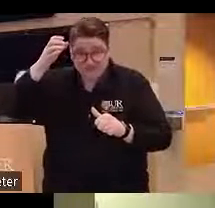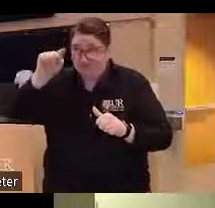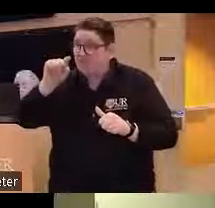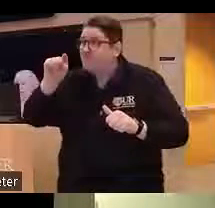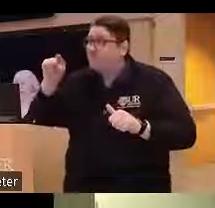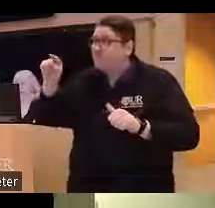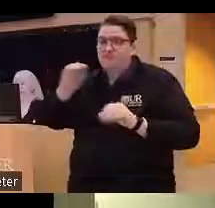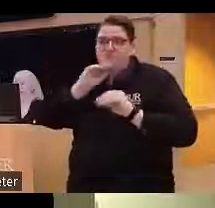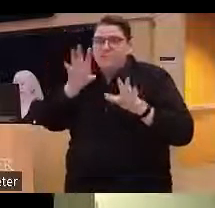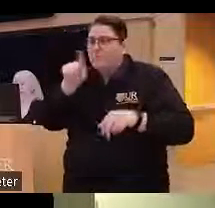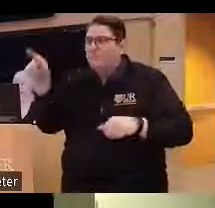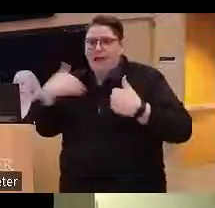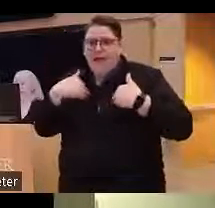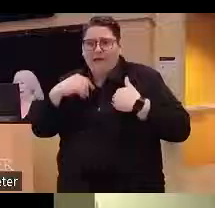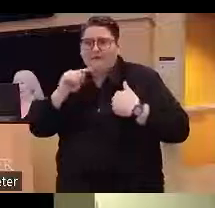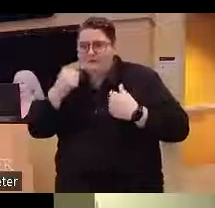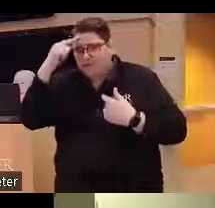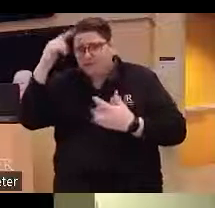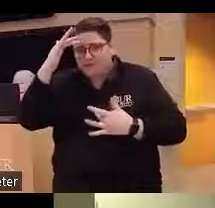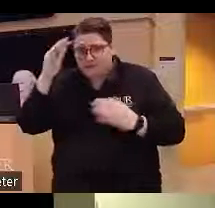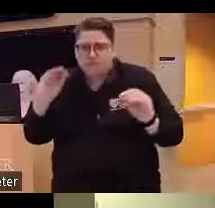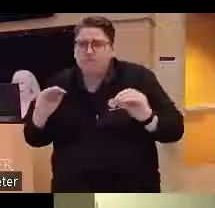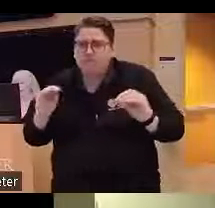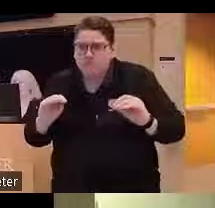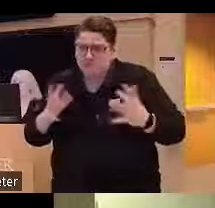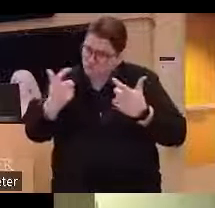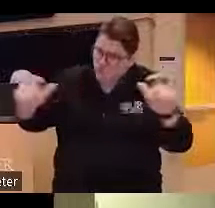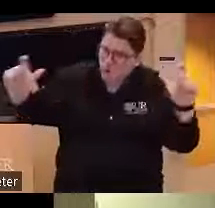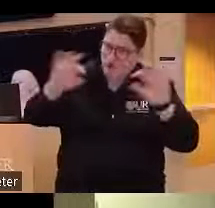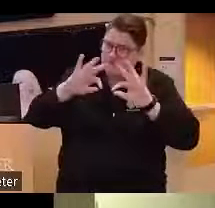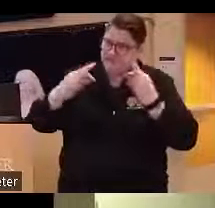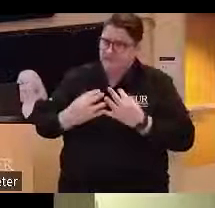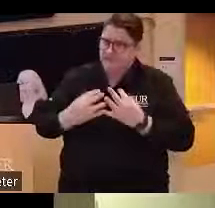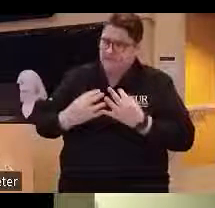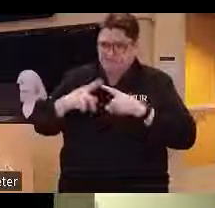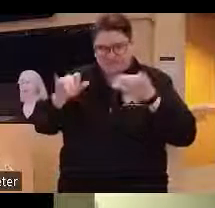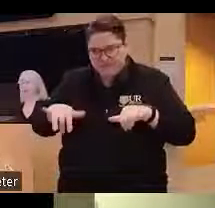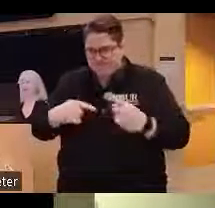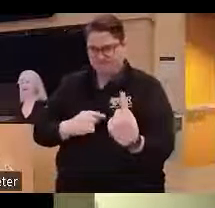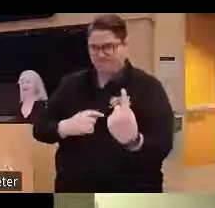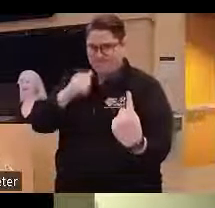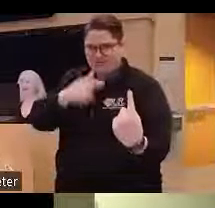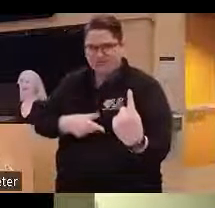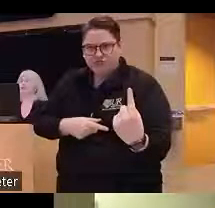with severe mental disease quite a large family and my thought before residency well if this is